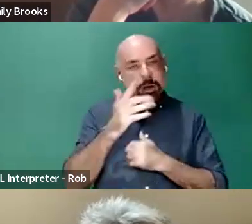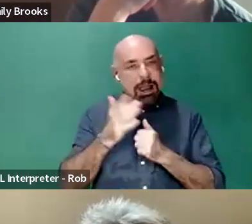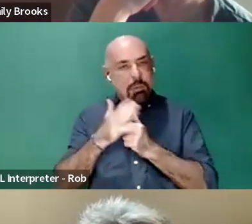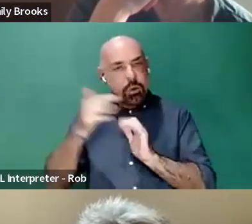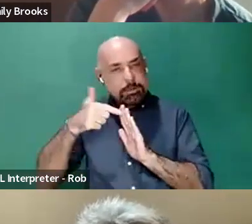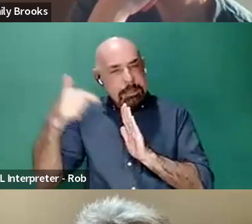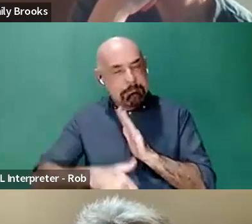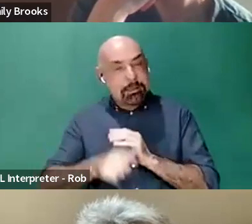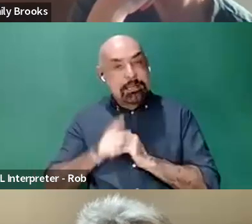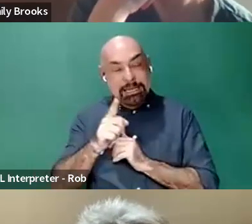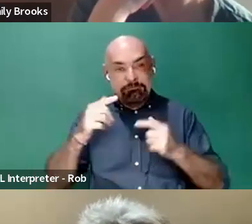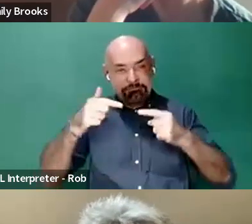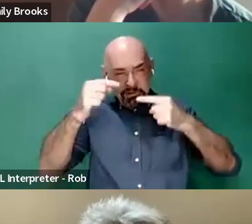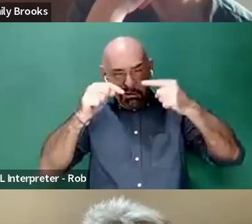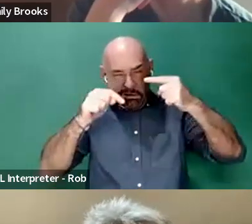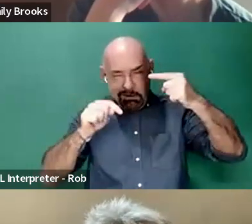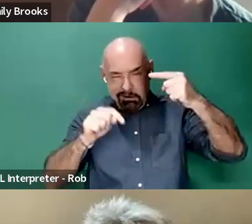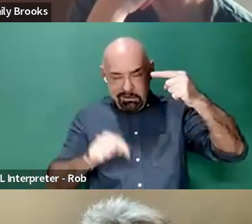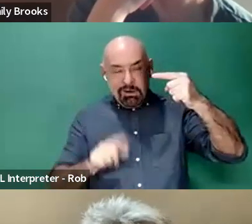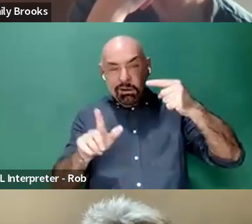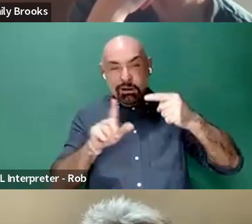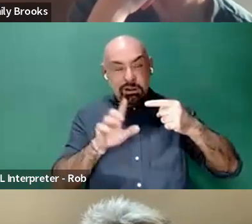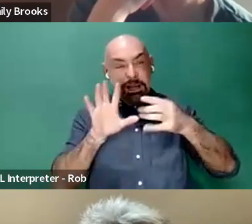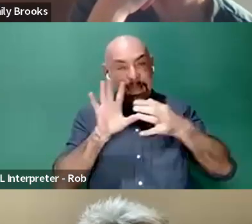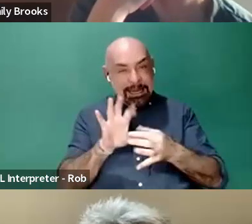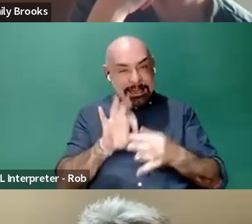go into the further reading and you follow the links through to other sites.